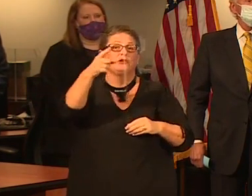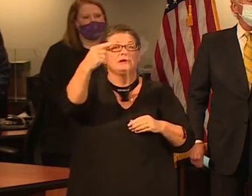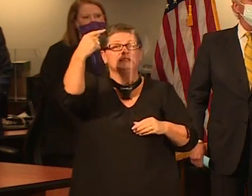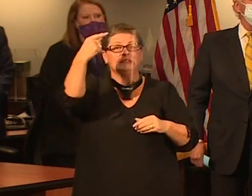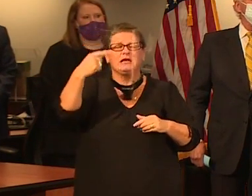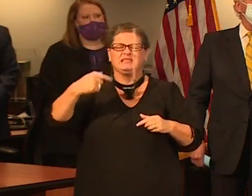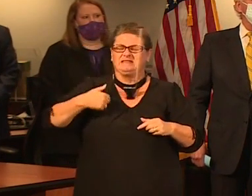GUESS ON.